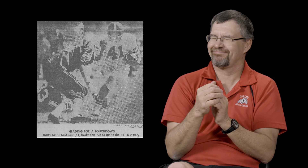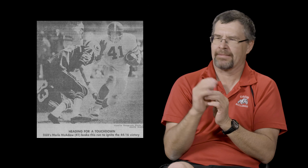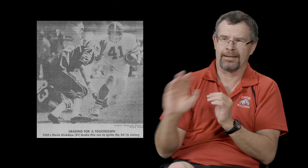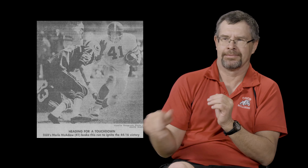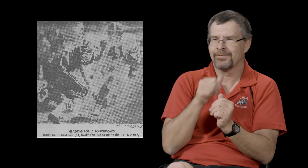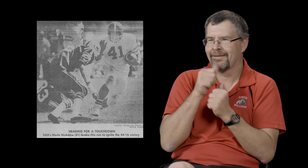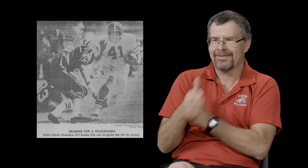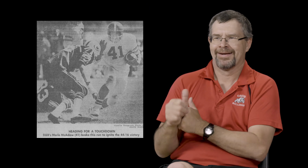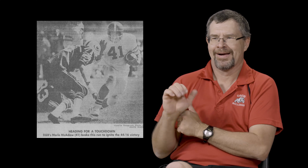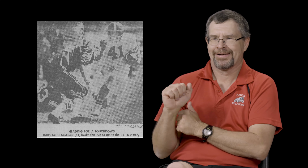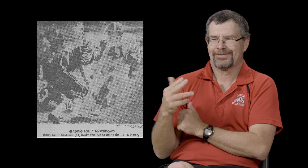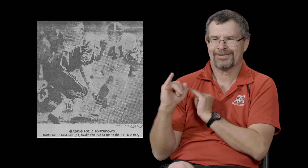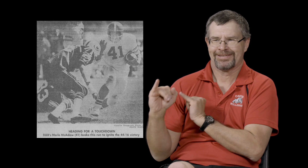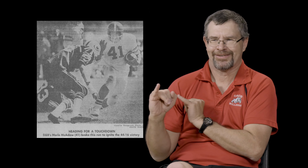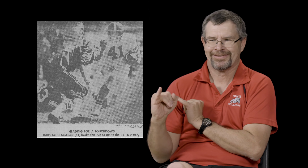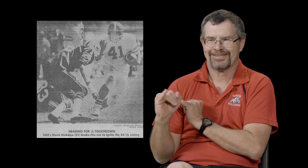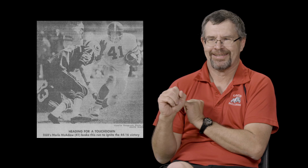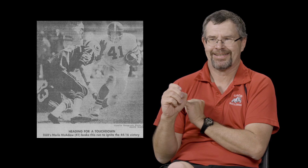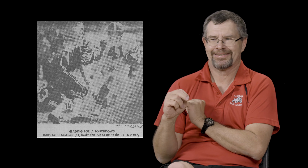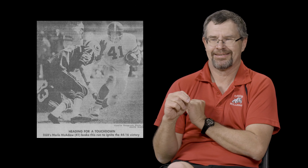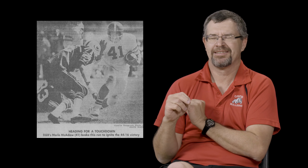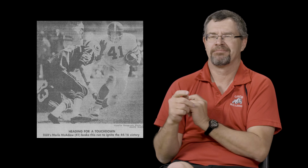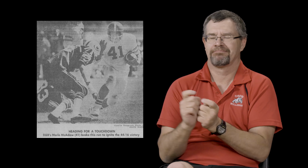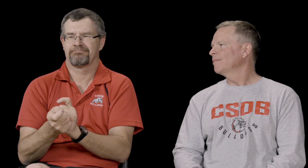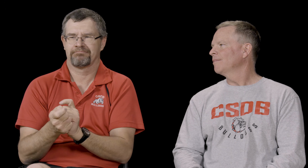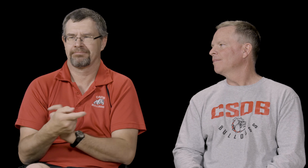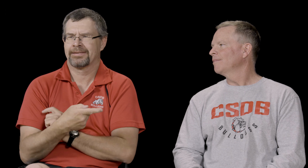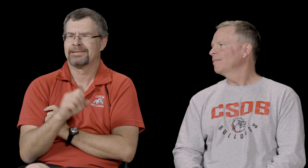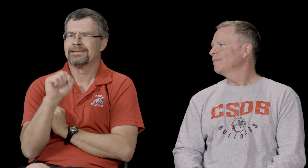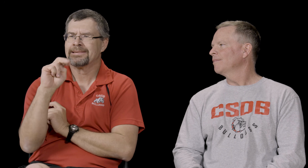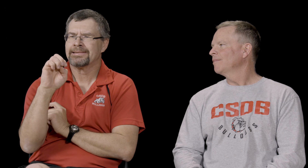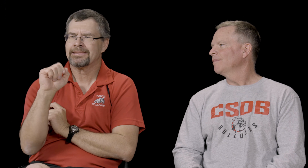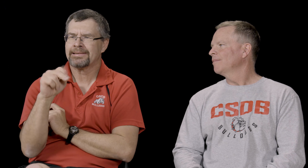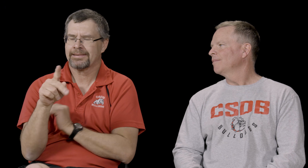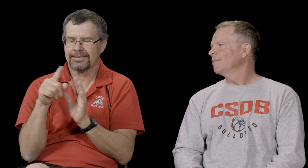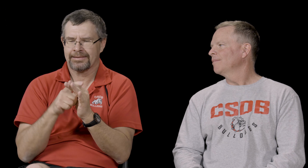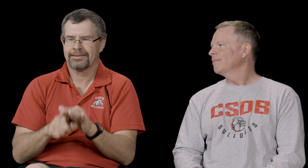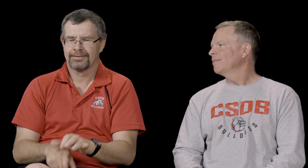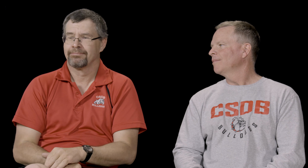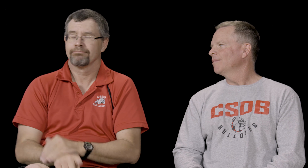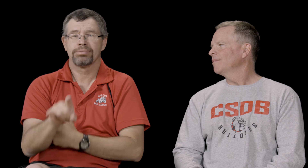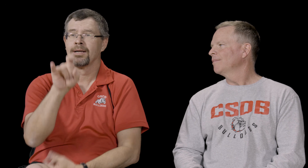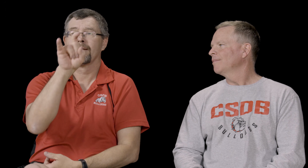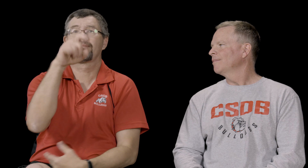They were swarming Merle all over him, all game. So we decided we're not gonna follow what the coach tells us.